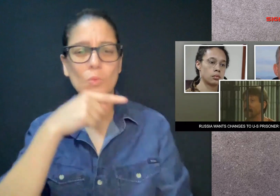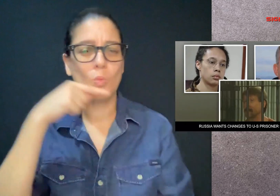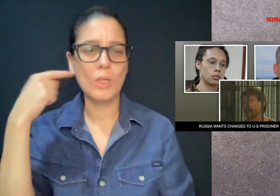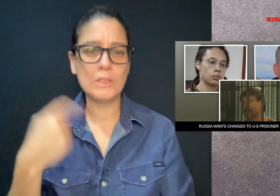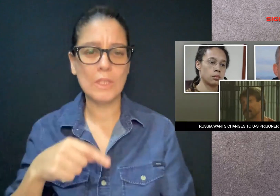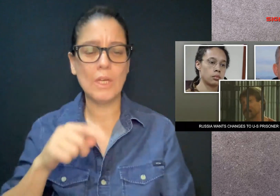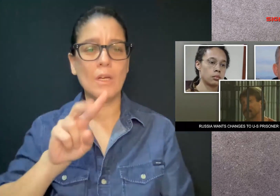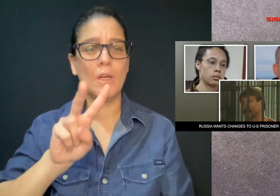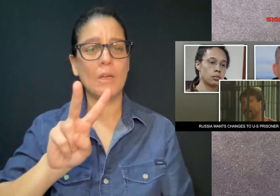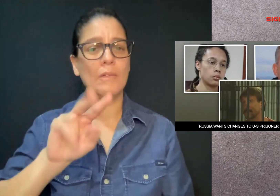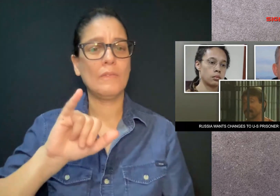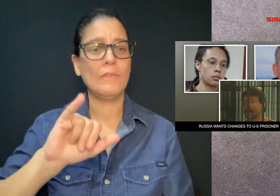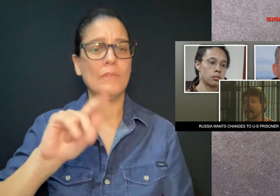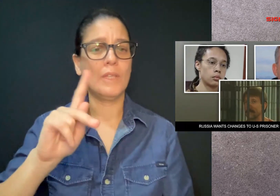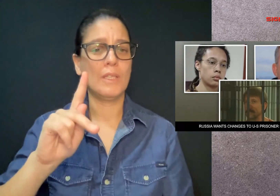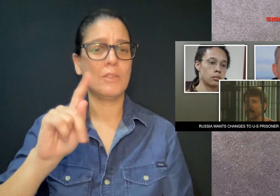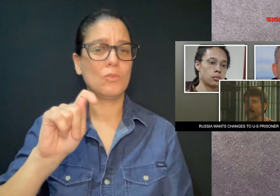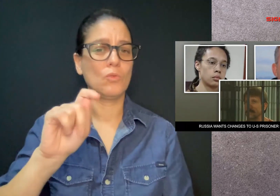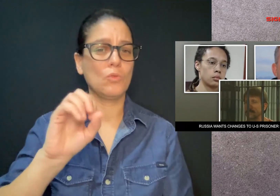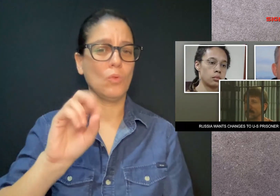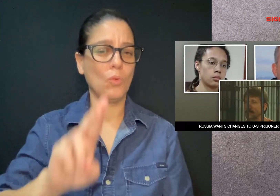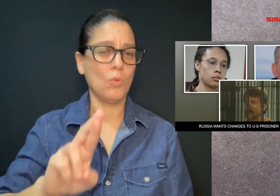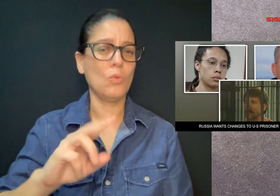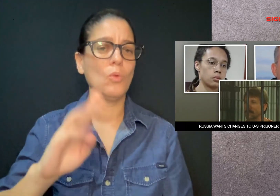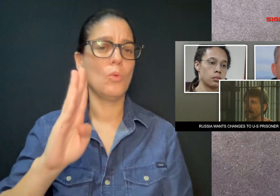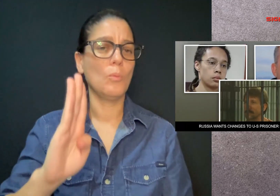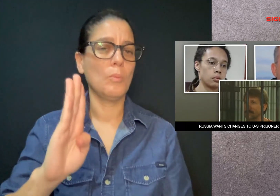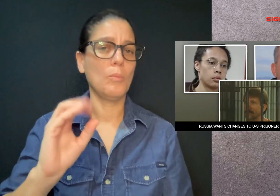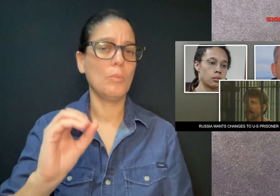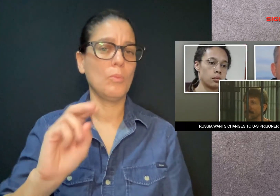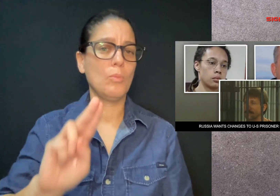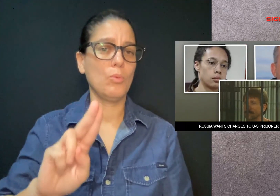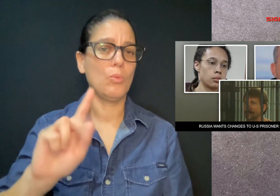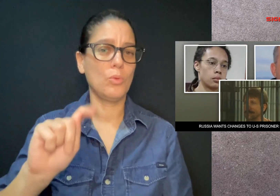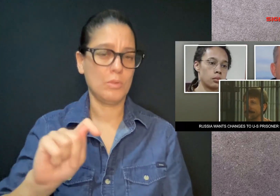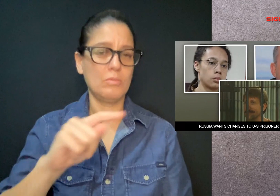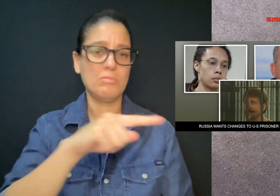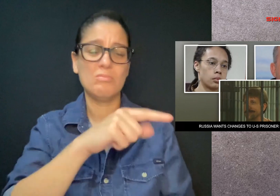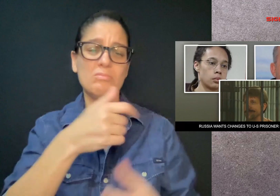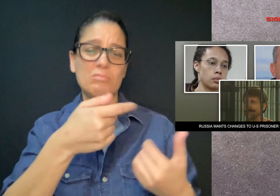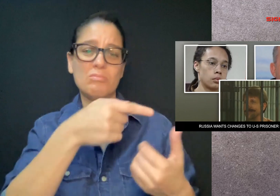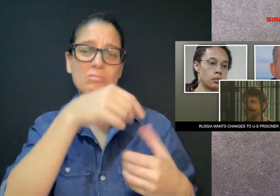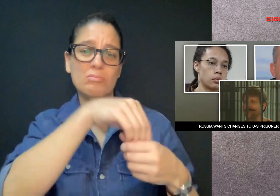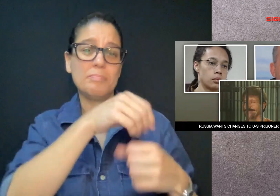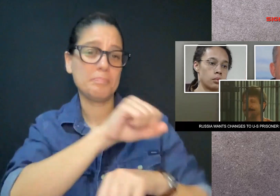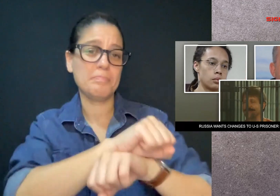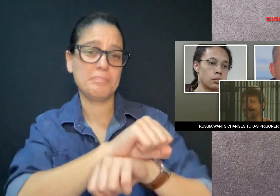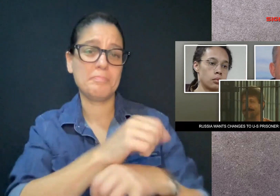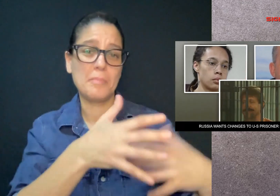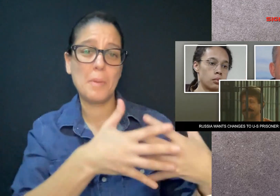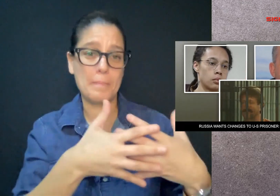in the US the Biden administration has offered to release Russian arms dealer Viktor bout